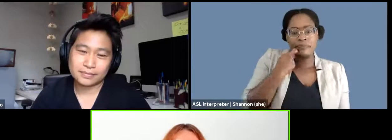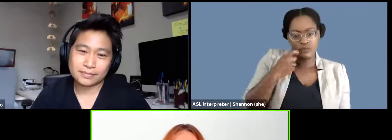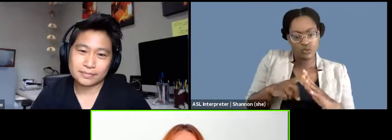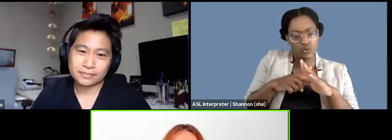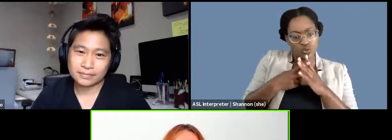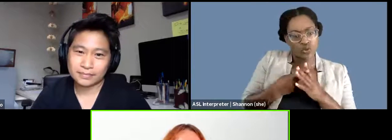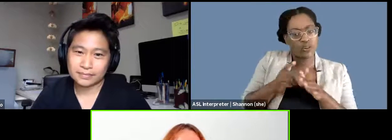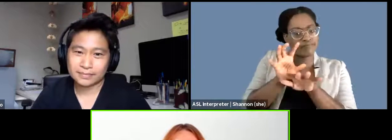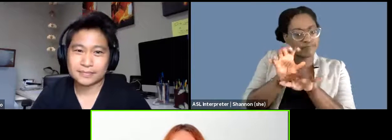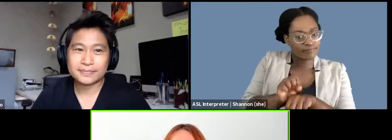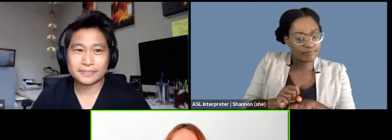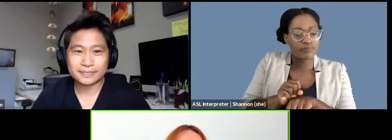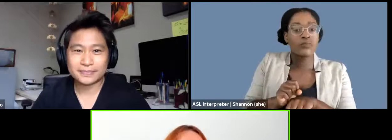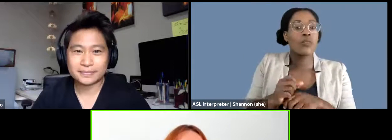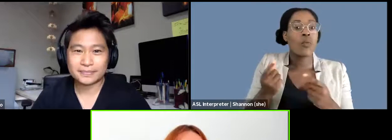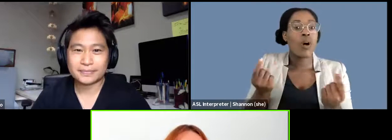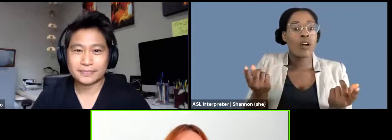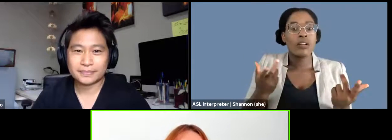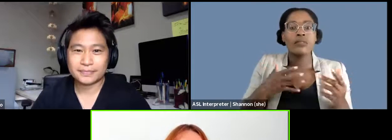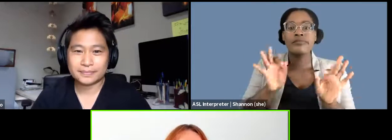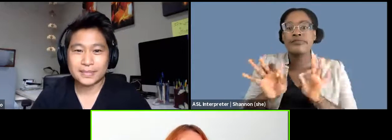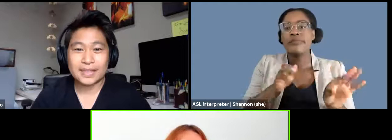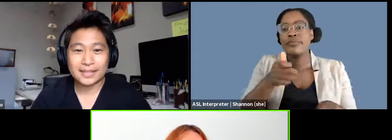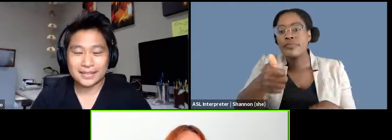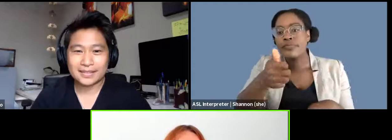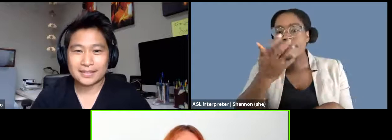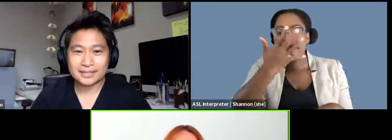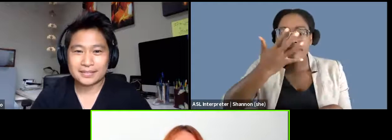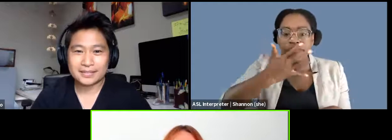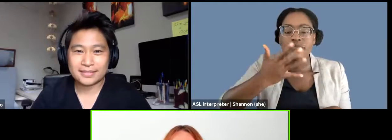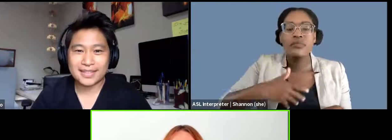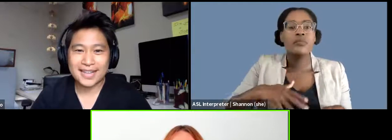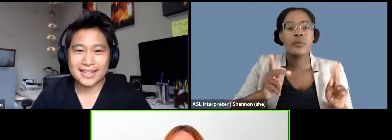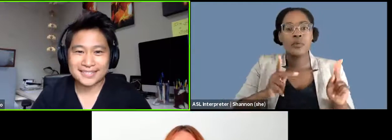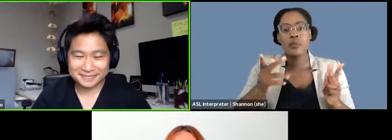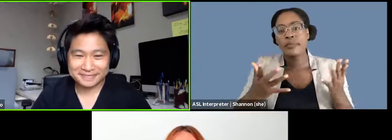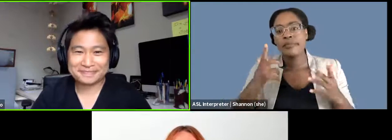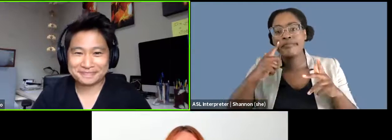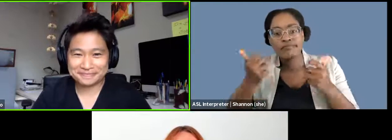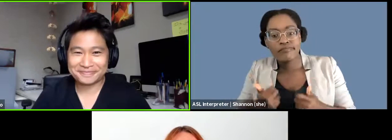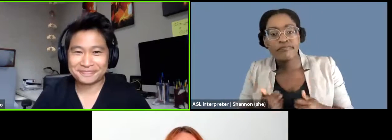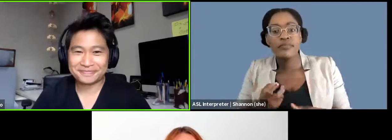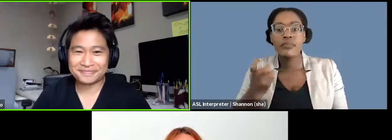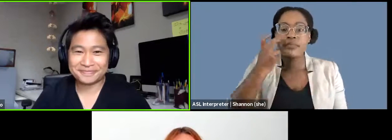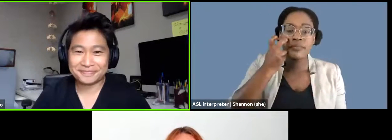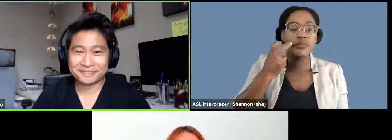Low Vision, on the phone, on the podcast who can't see us. Yeah. If you join me in that.